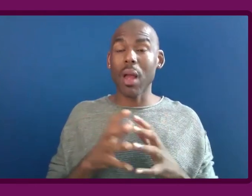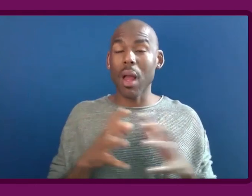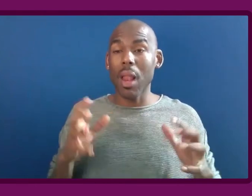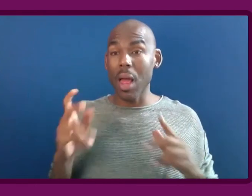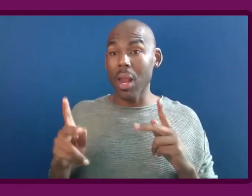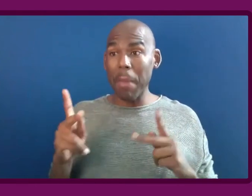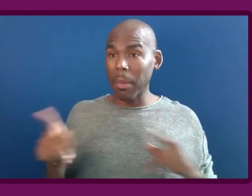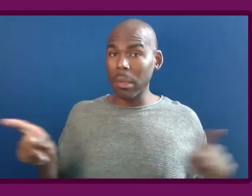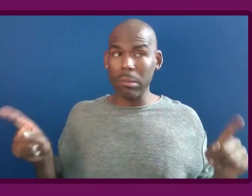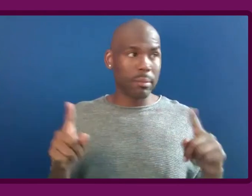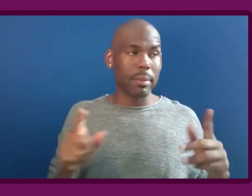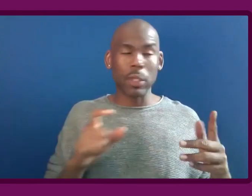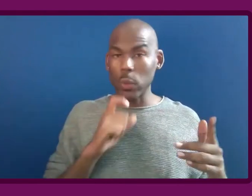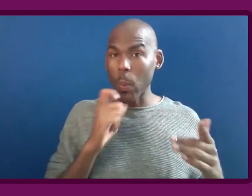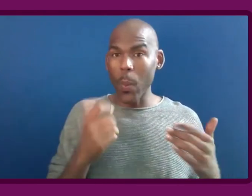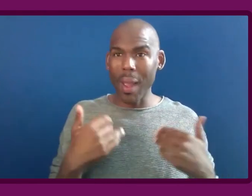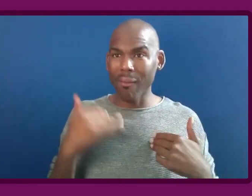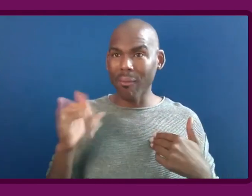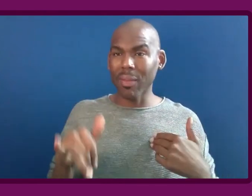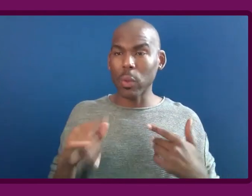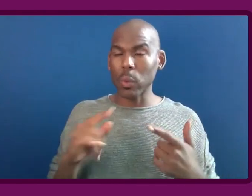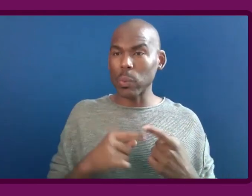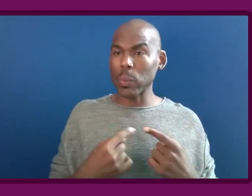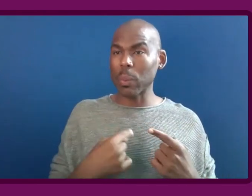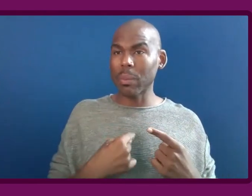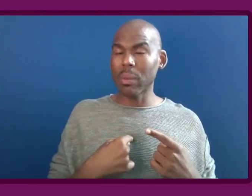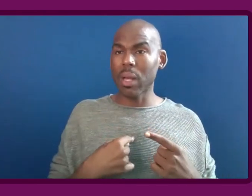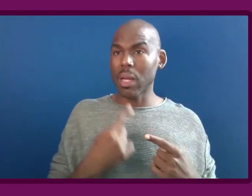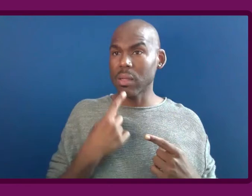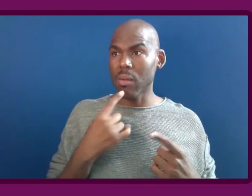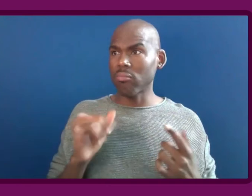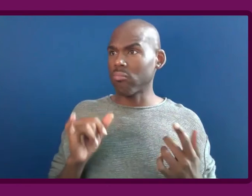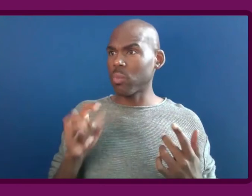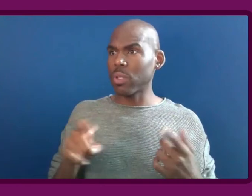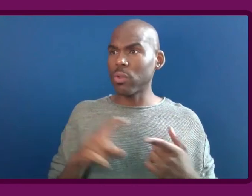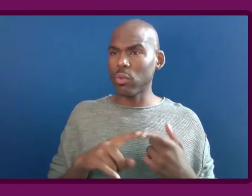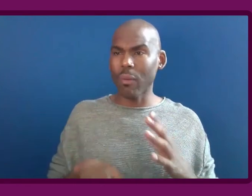because of machismo and patriarchy and all these systems. At the same time, ableist systems that